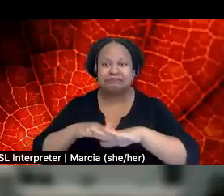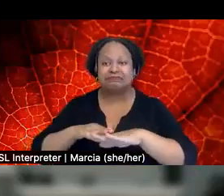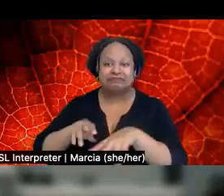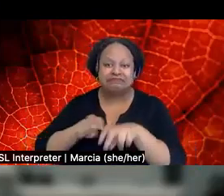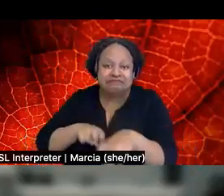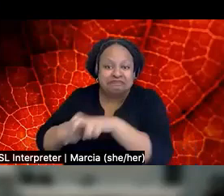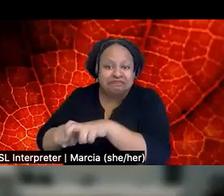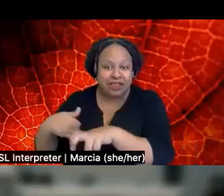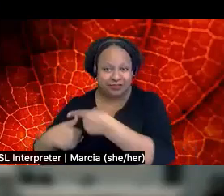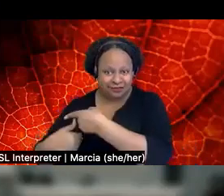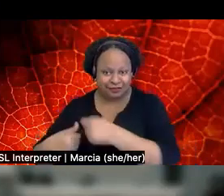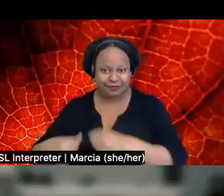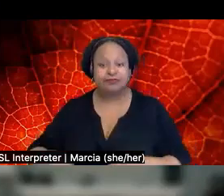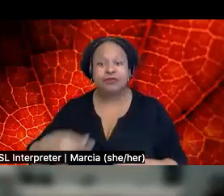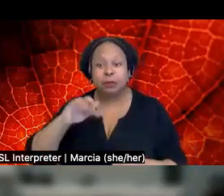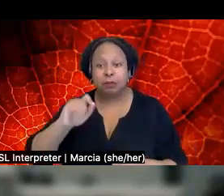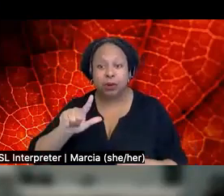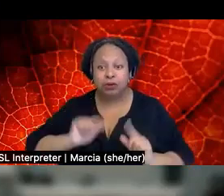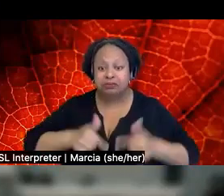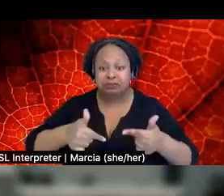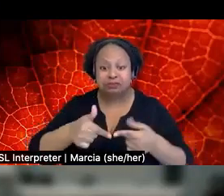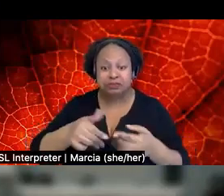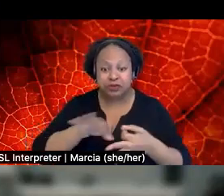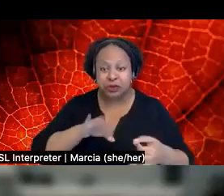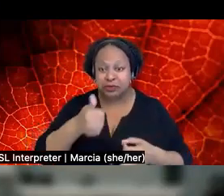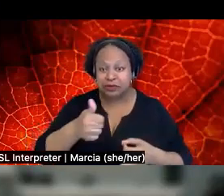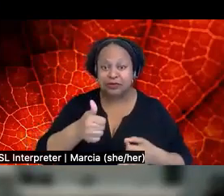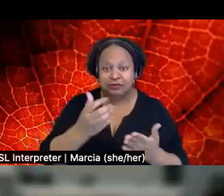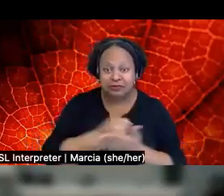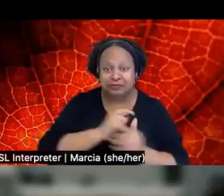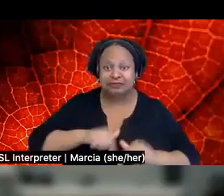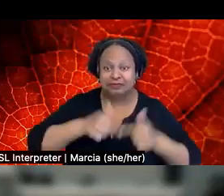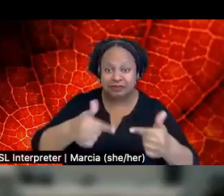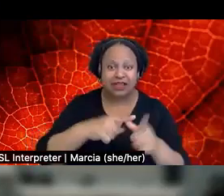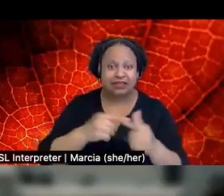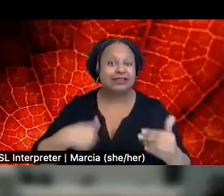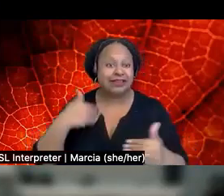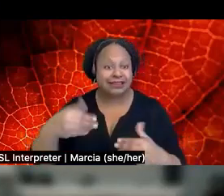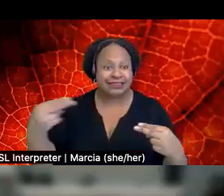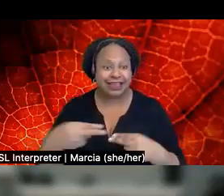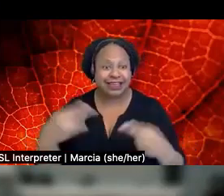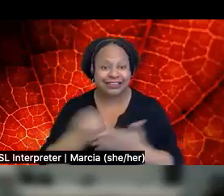Pearl, did you want to talk about yourself next and then we can go to the next slide. Sure.